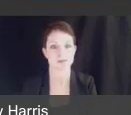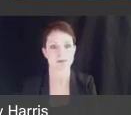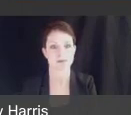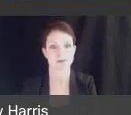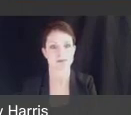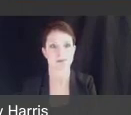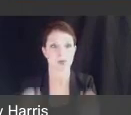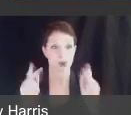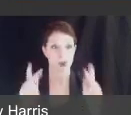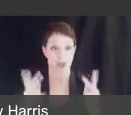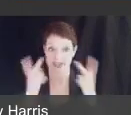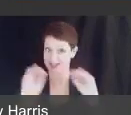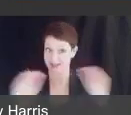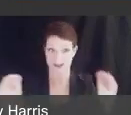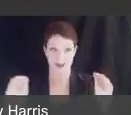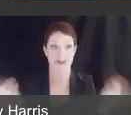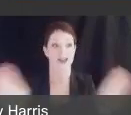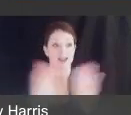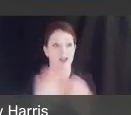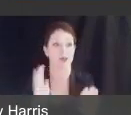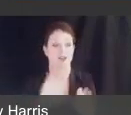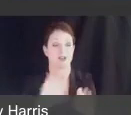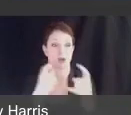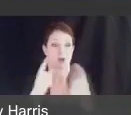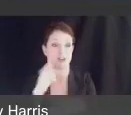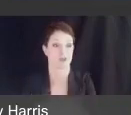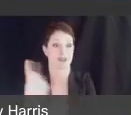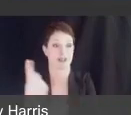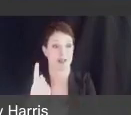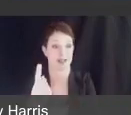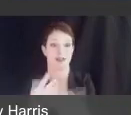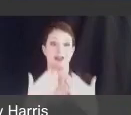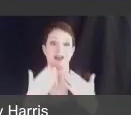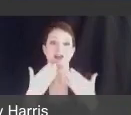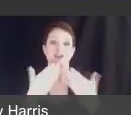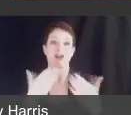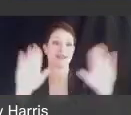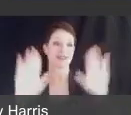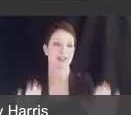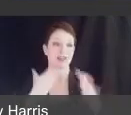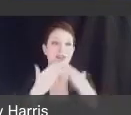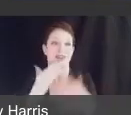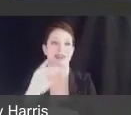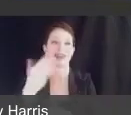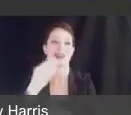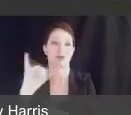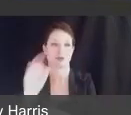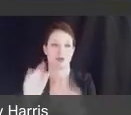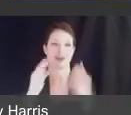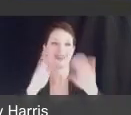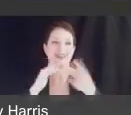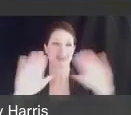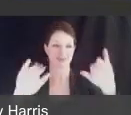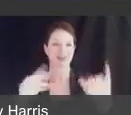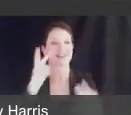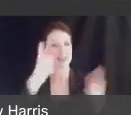[Staff] Okay, seeing none, that concludes our questions for today. [Commissioner Arkoosh] Great, thank you. Thank you, Joy. See everyone next week.